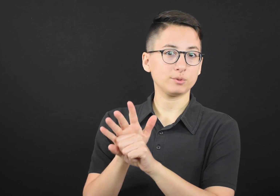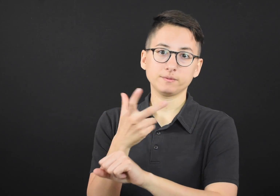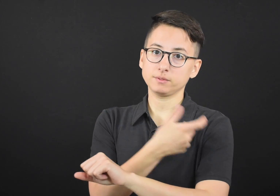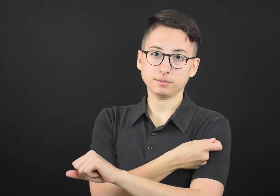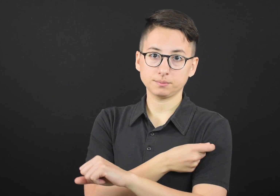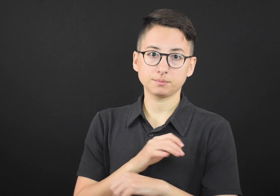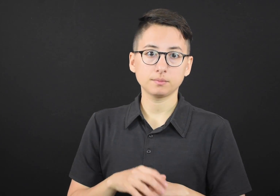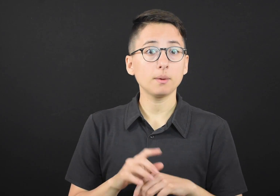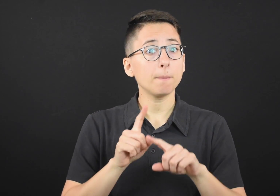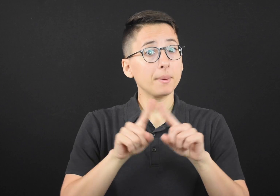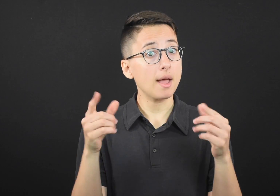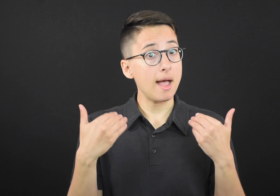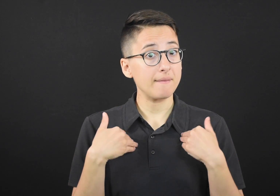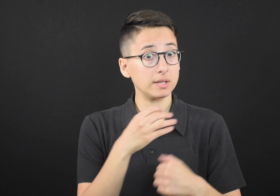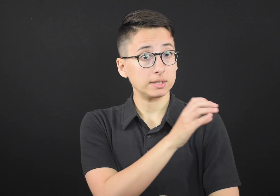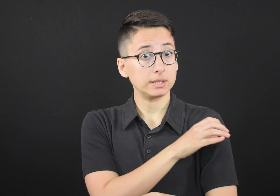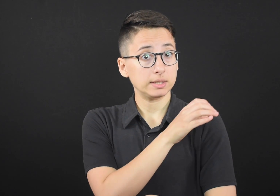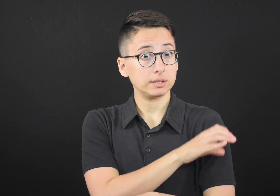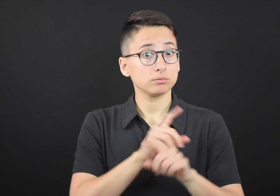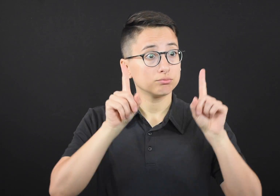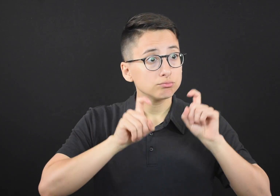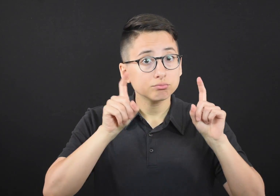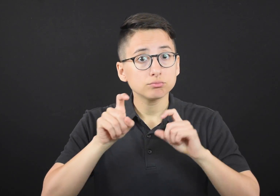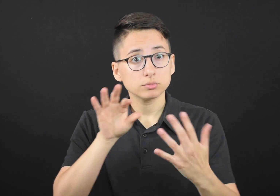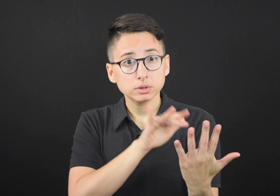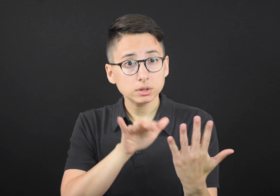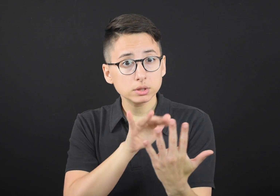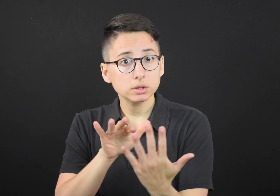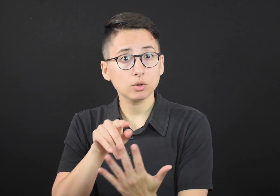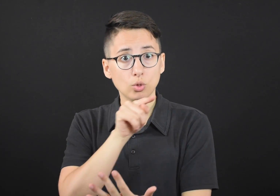clinical trials are underway to study these vaccines in children as